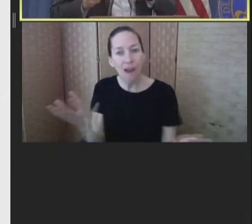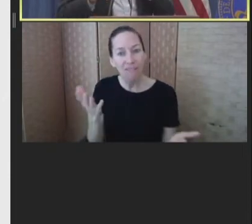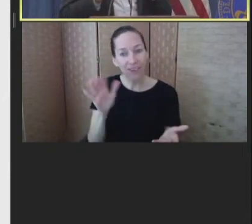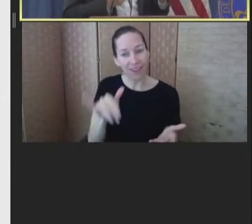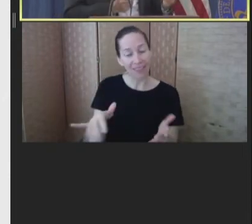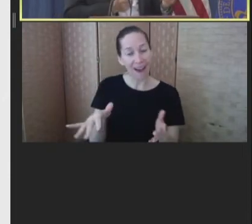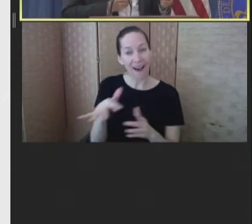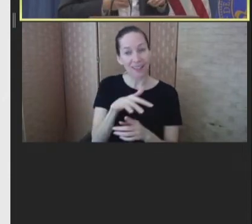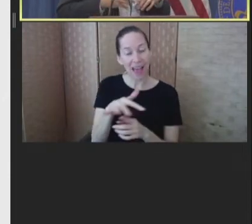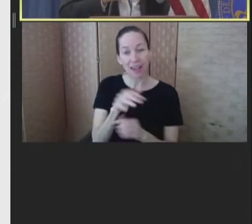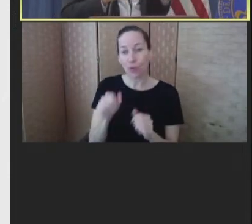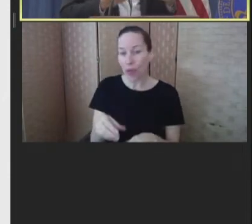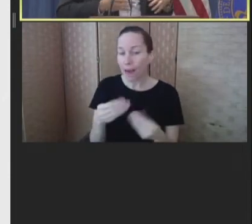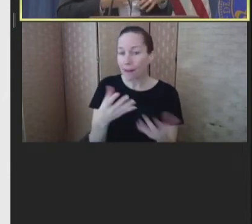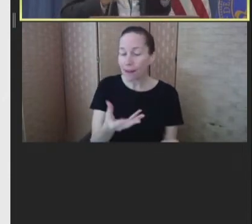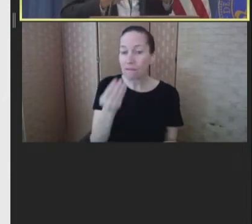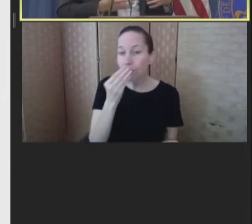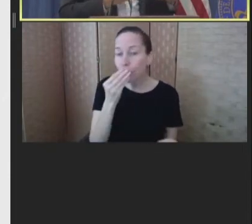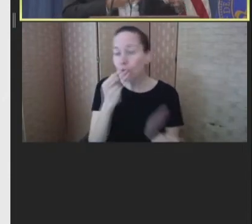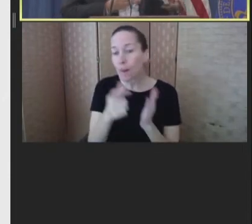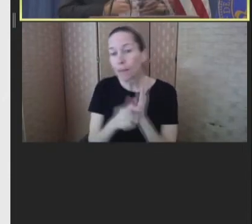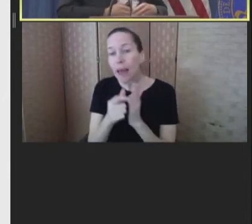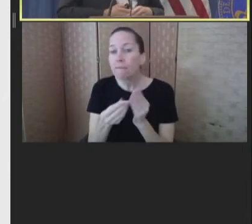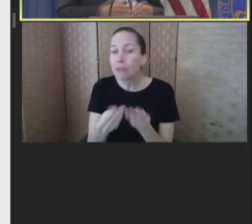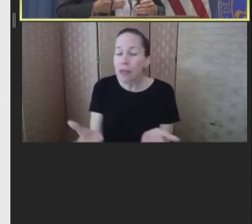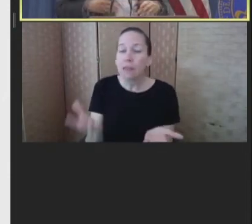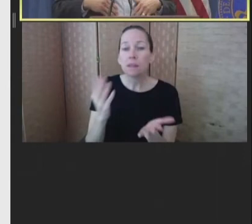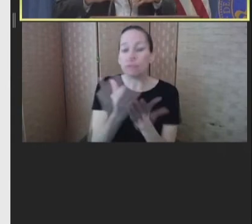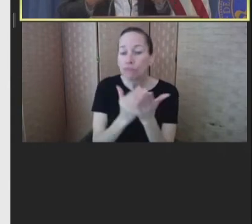you can offer pamphlets, whatever it is, and information, and then they actually